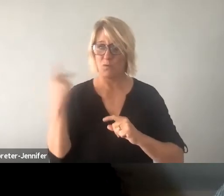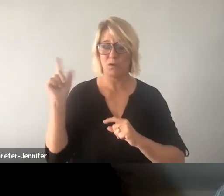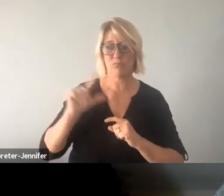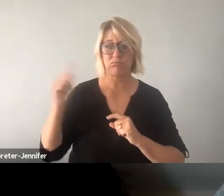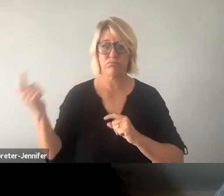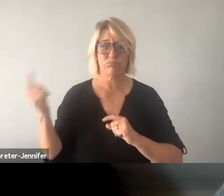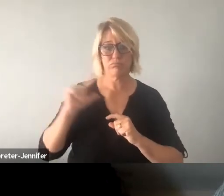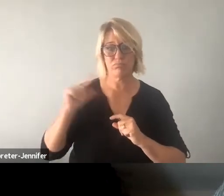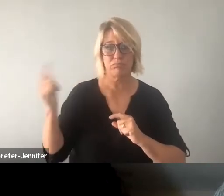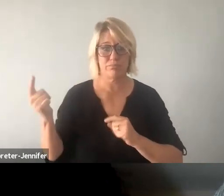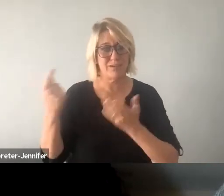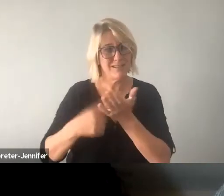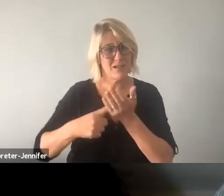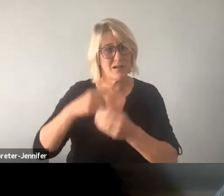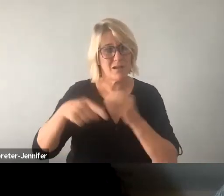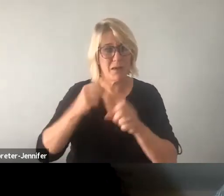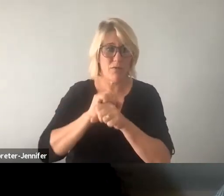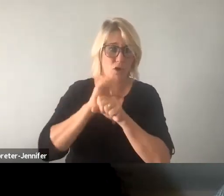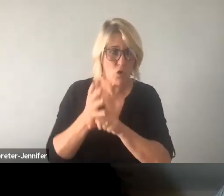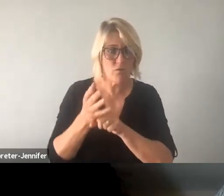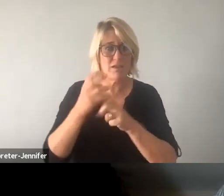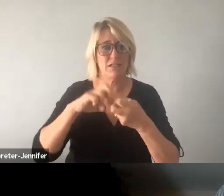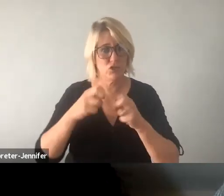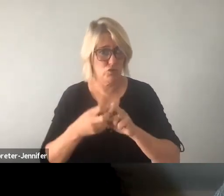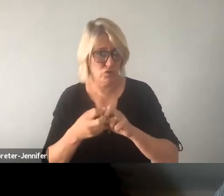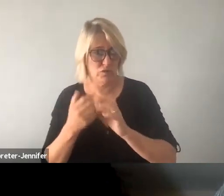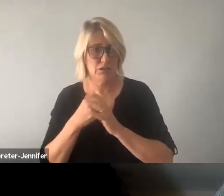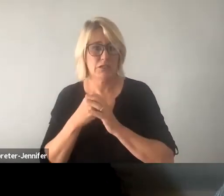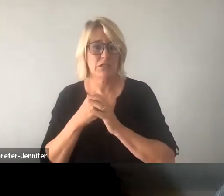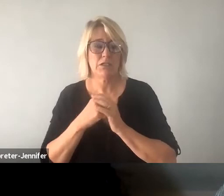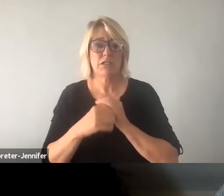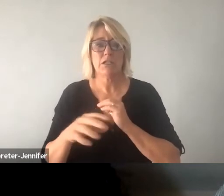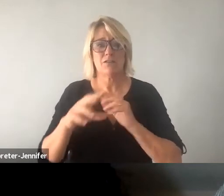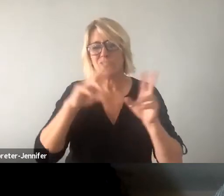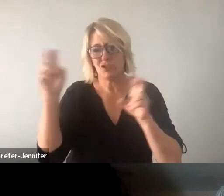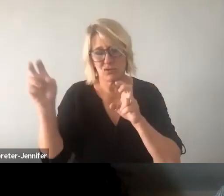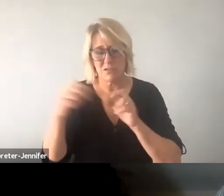conversation. So in addition to the slides, we are going to be going back